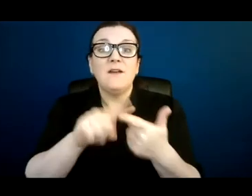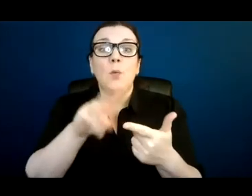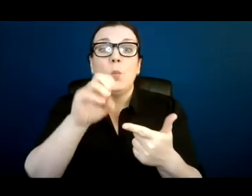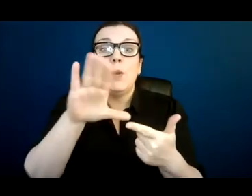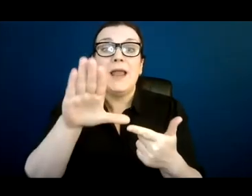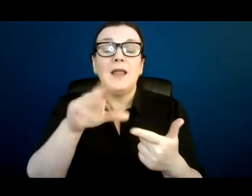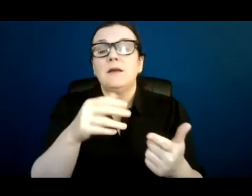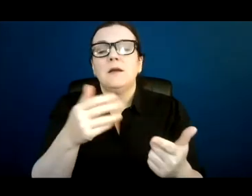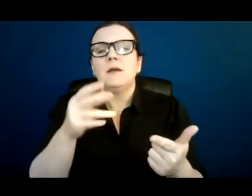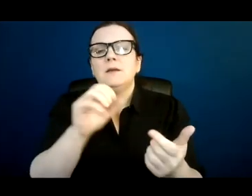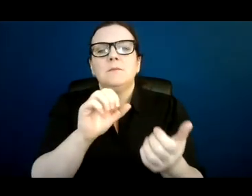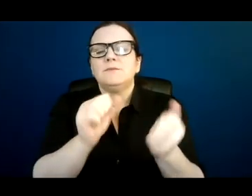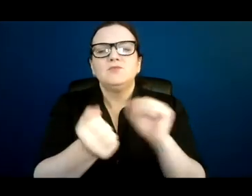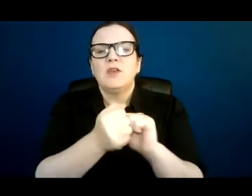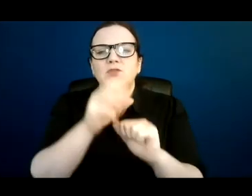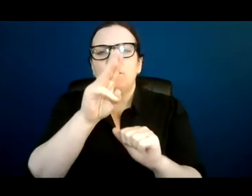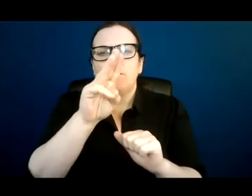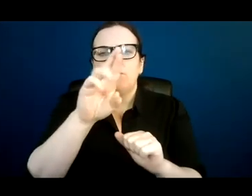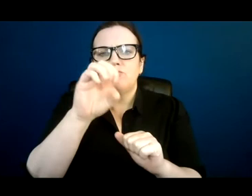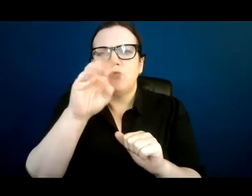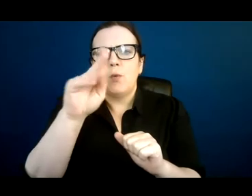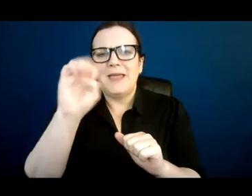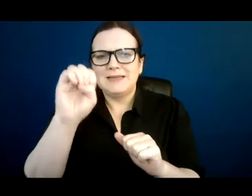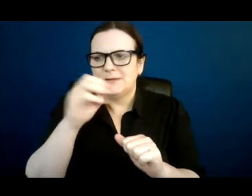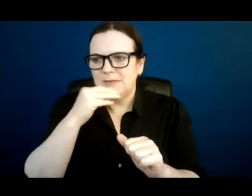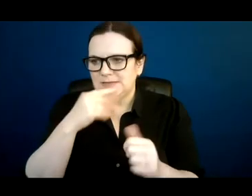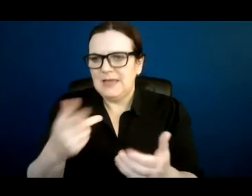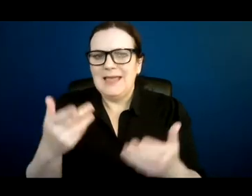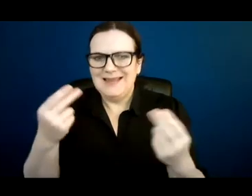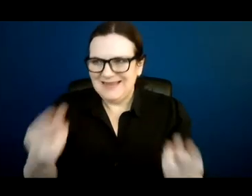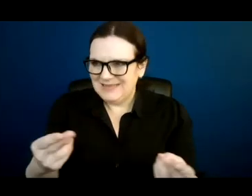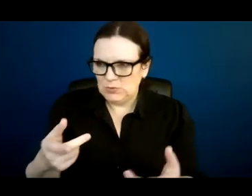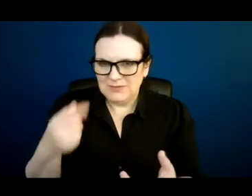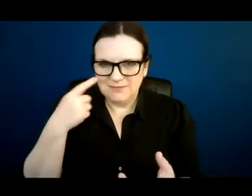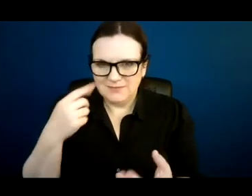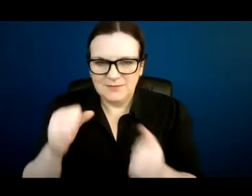been done in wardship like say for a grant or probate is not going to be valid any more. So